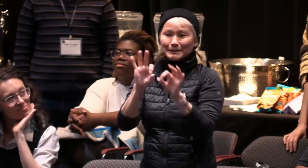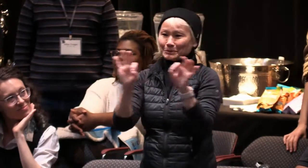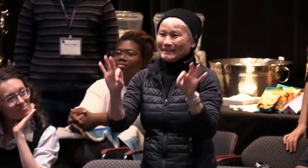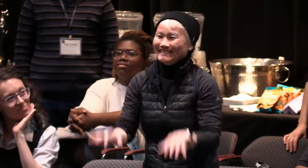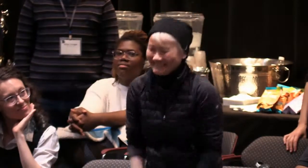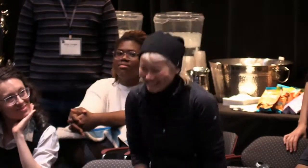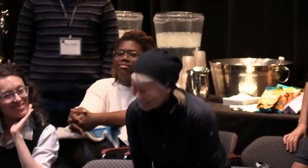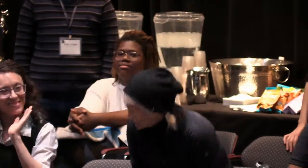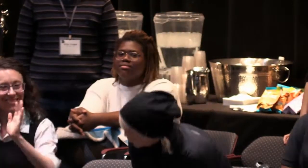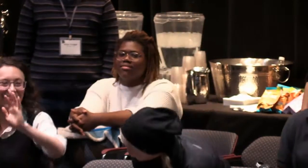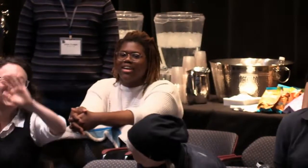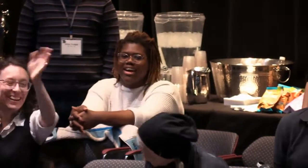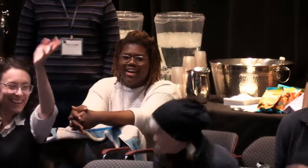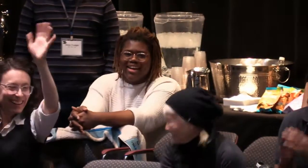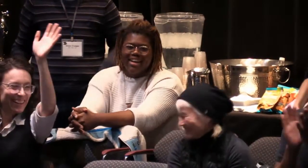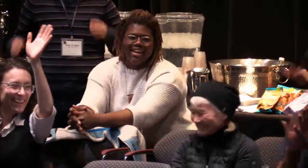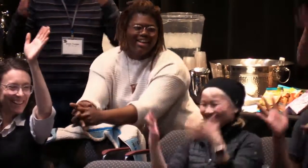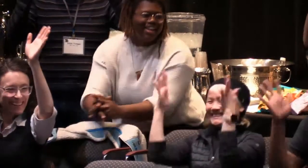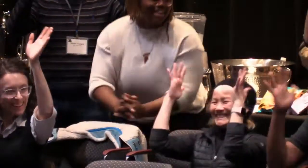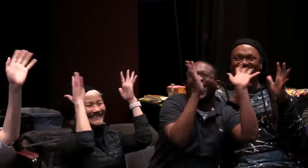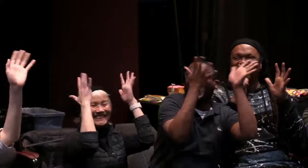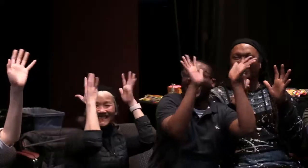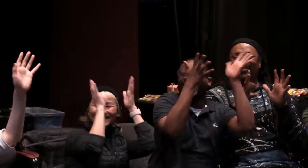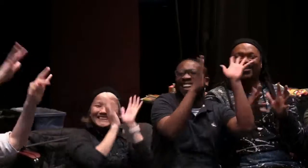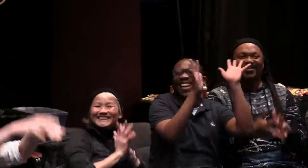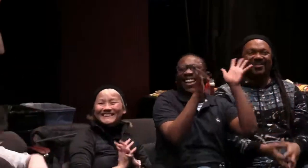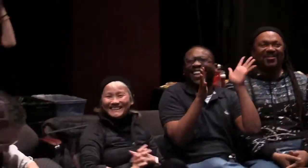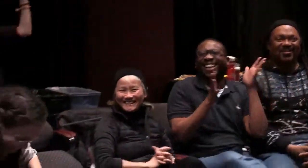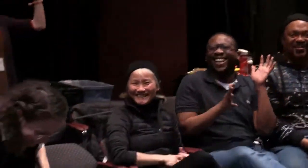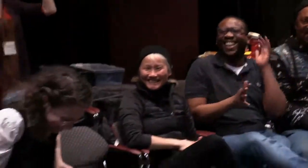good use of my MAF degree.